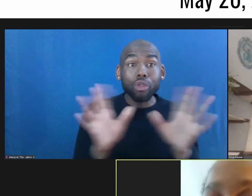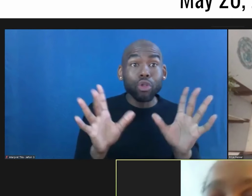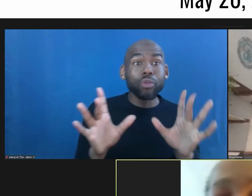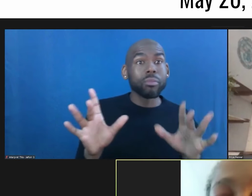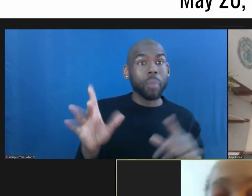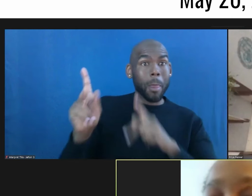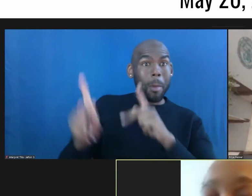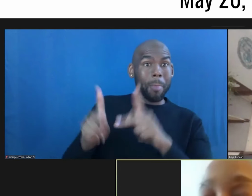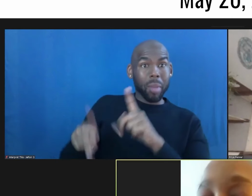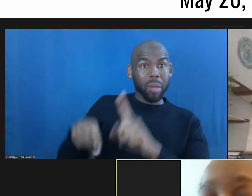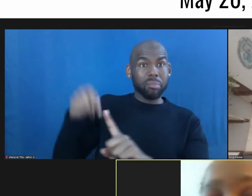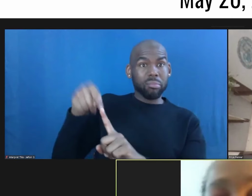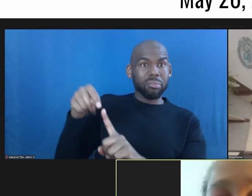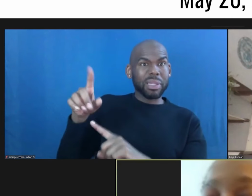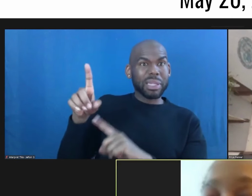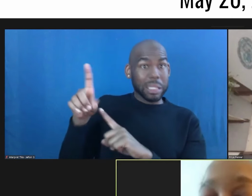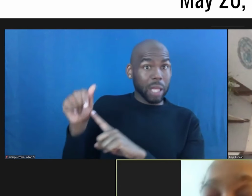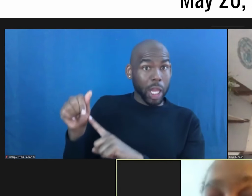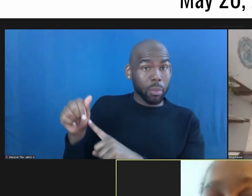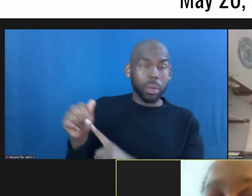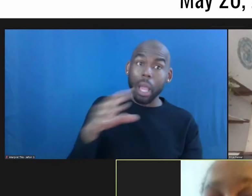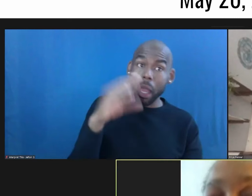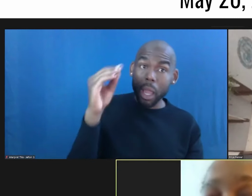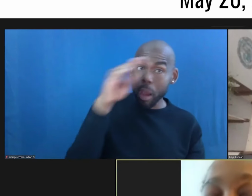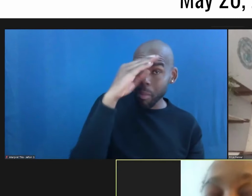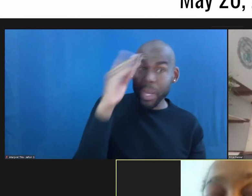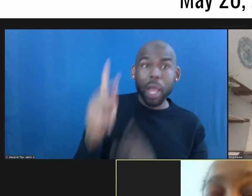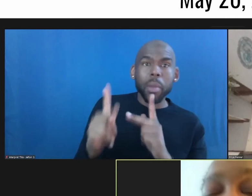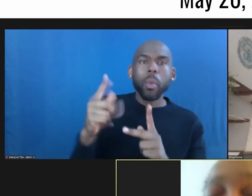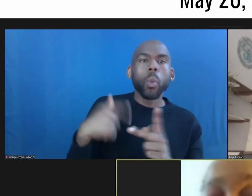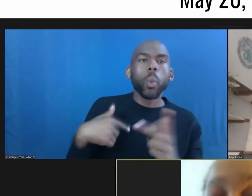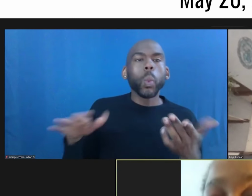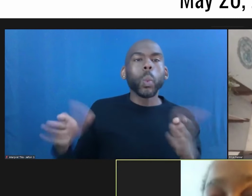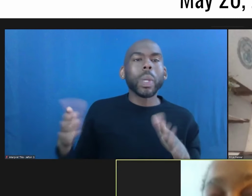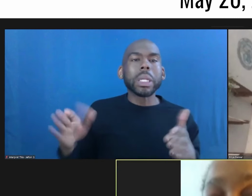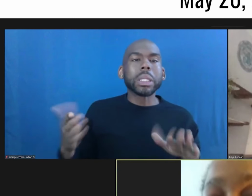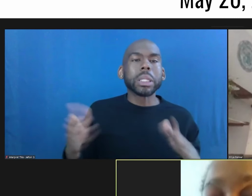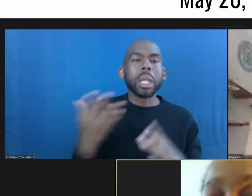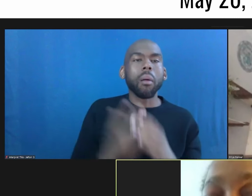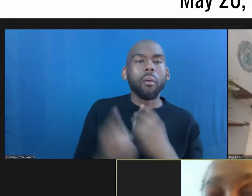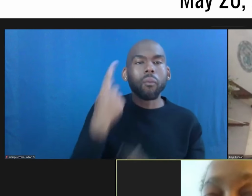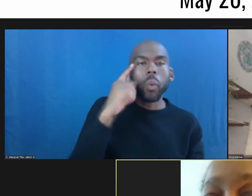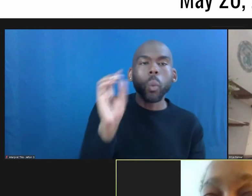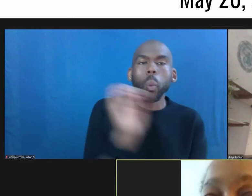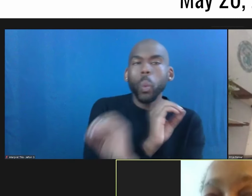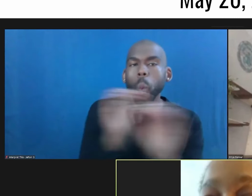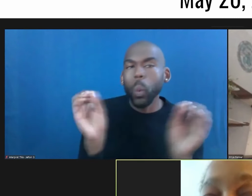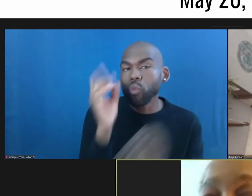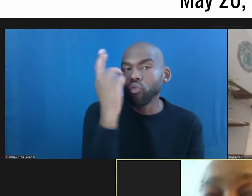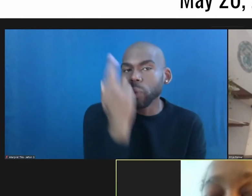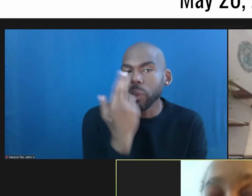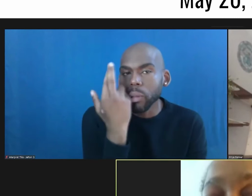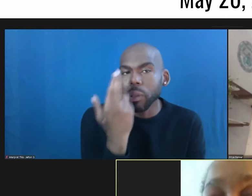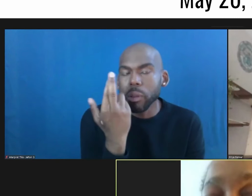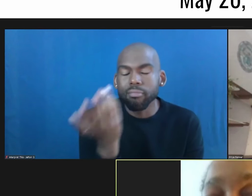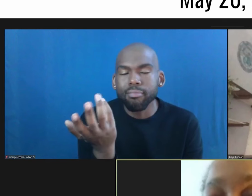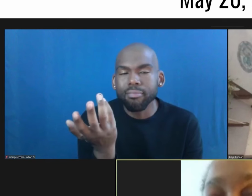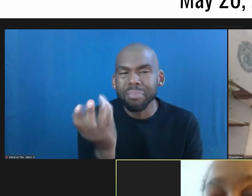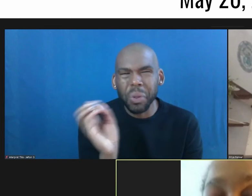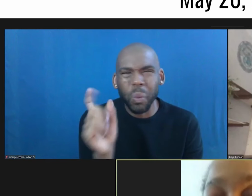people and Black folks, we die needlessly. You know, we die when there's no reasons we